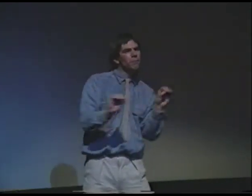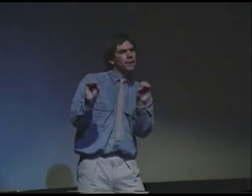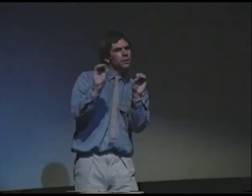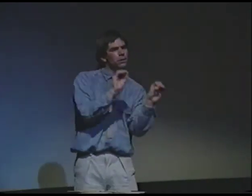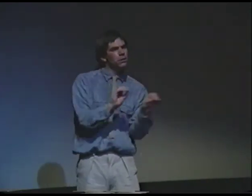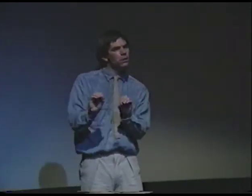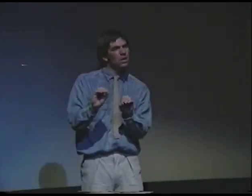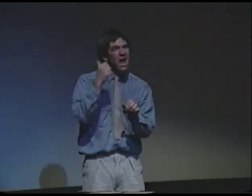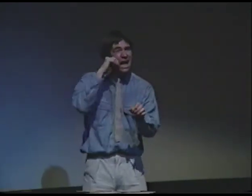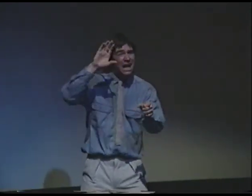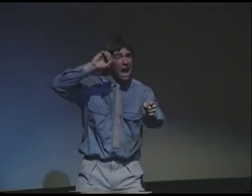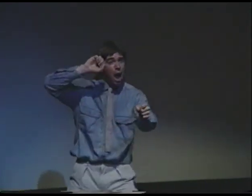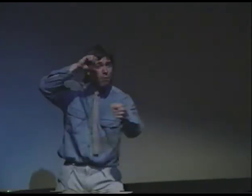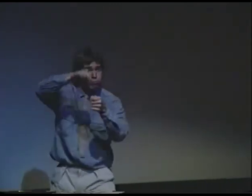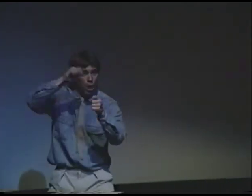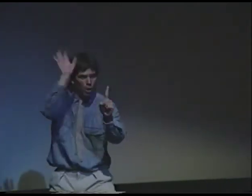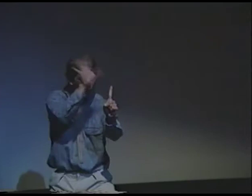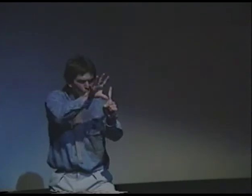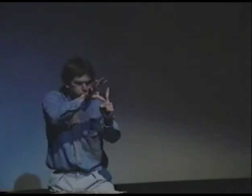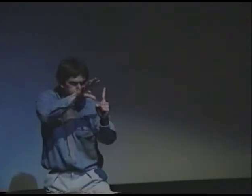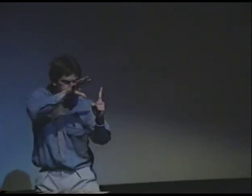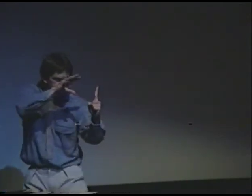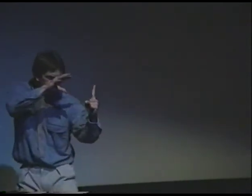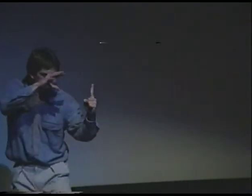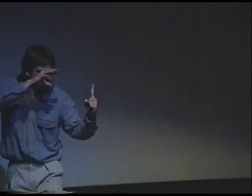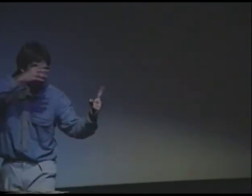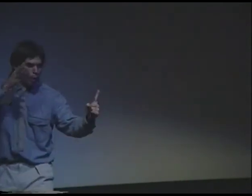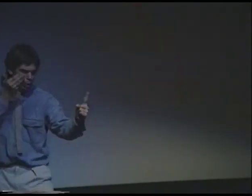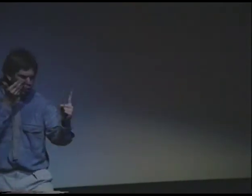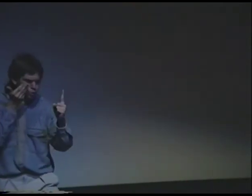And we decided to use television movement, like a camera,